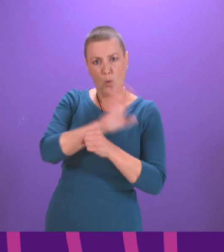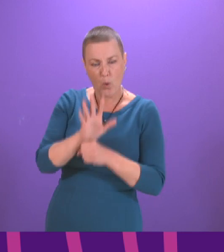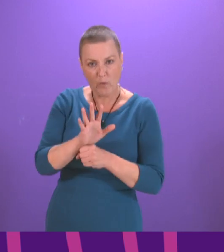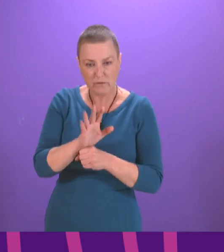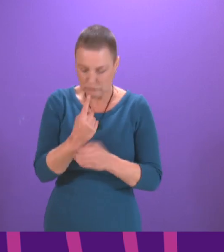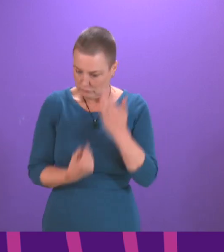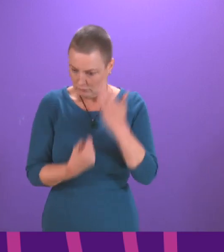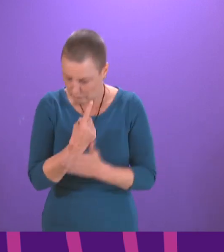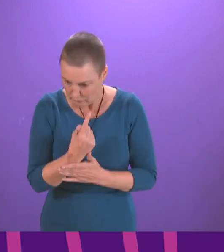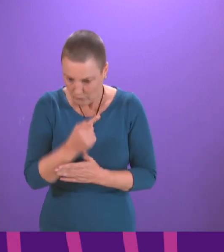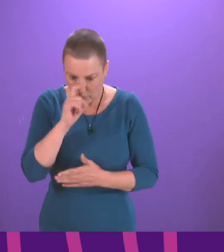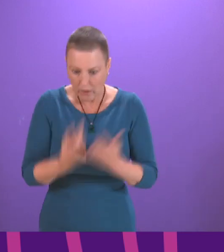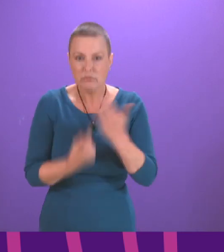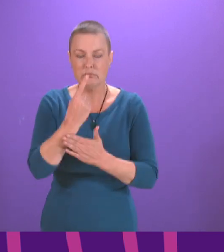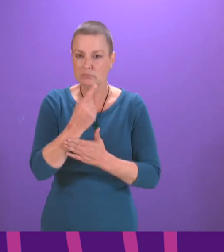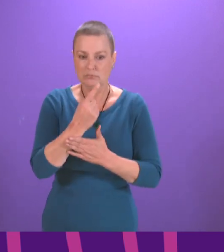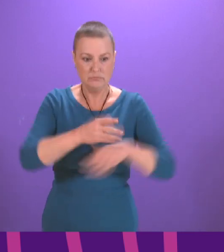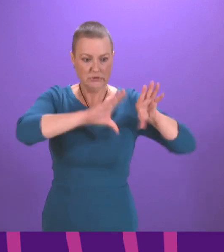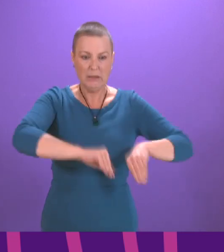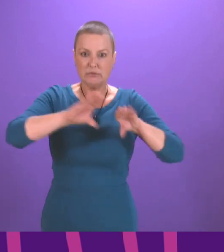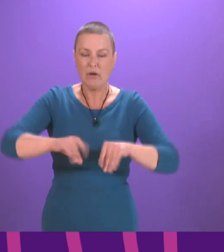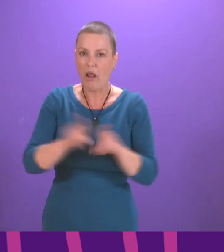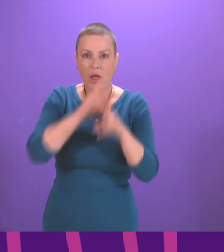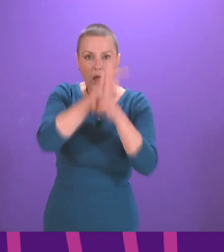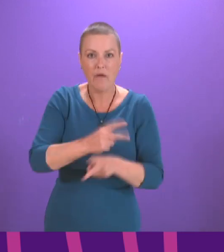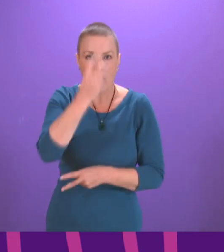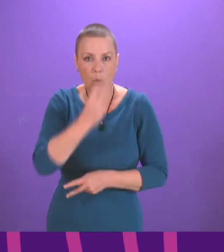withdrawn during the early stages of the crisis, including care for older people and disabled